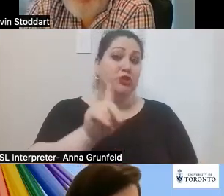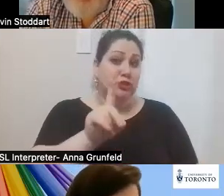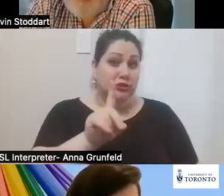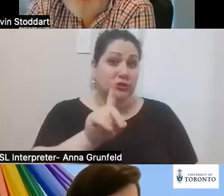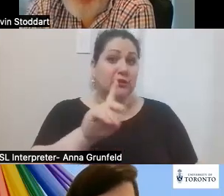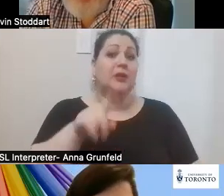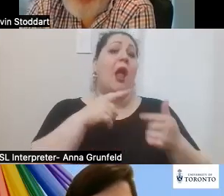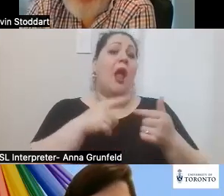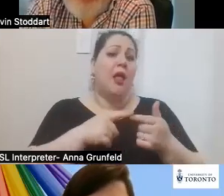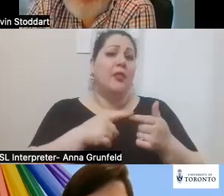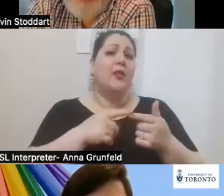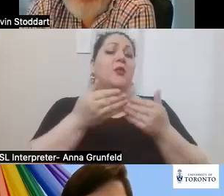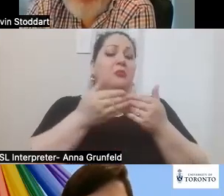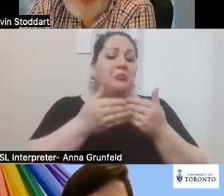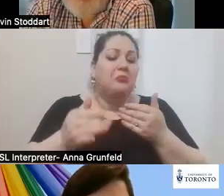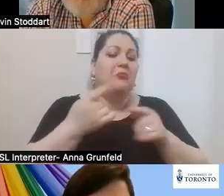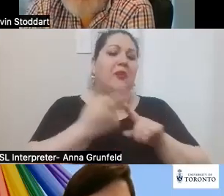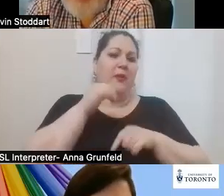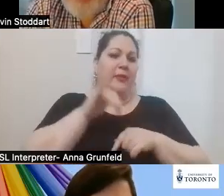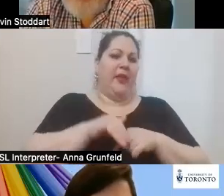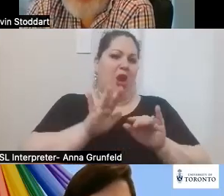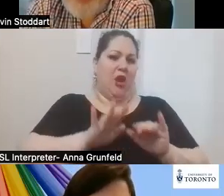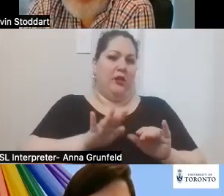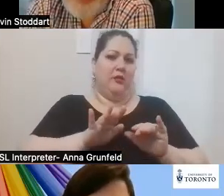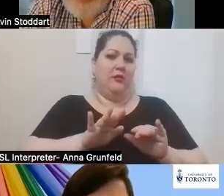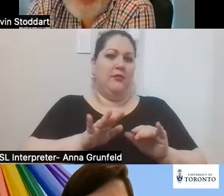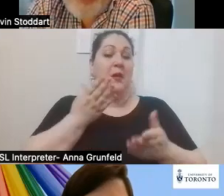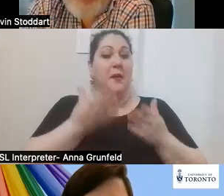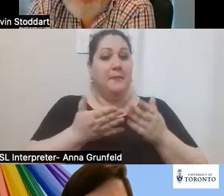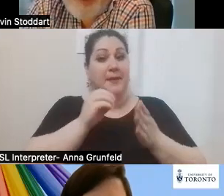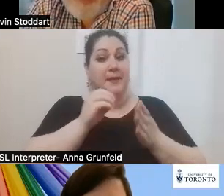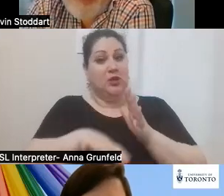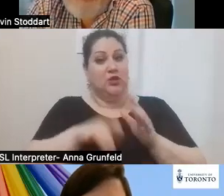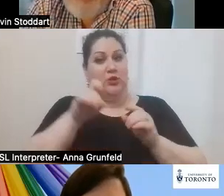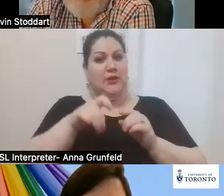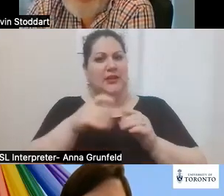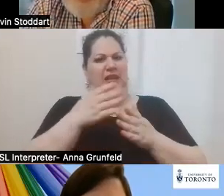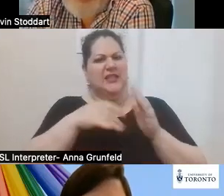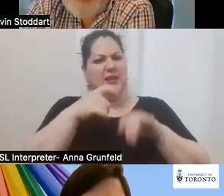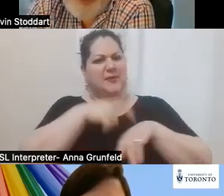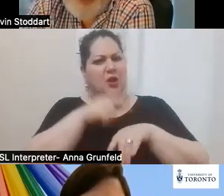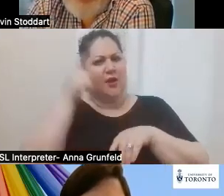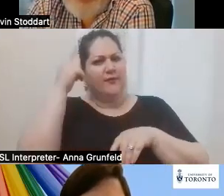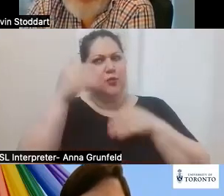Maybe the student needs some time to process other, other difficulties and challenges.